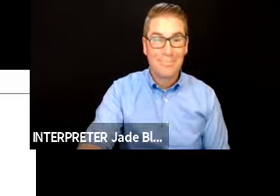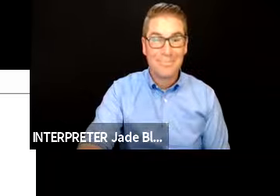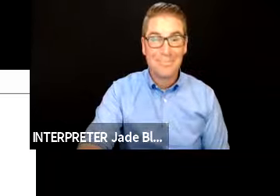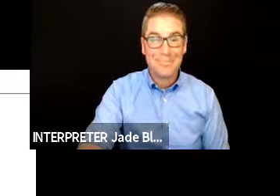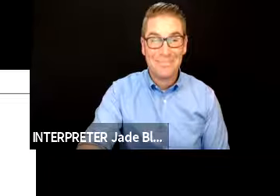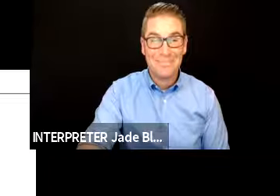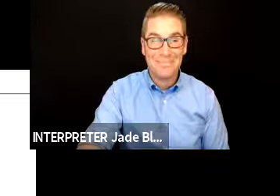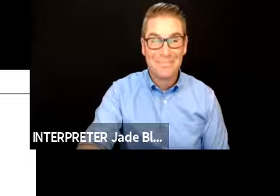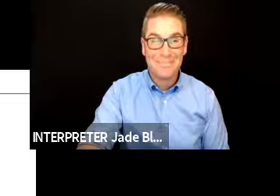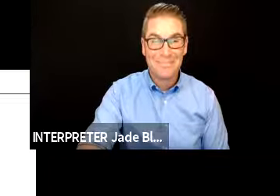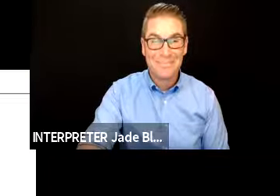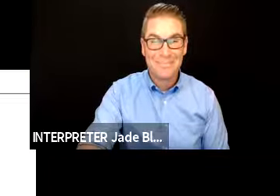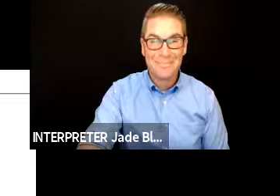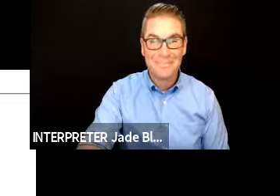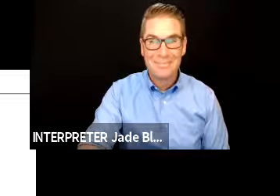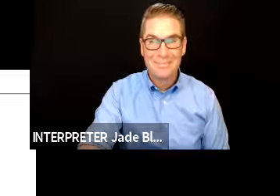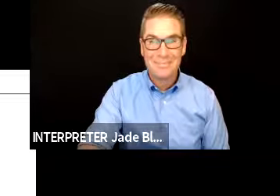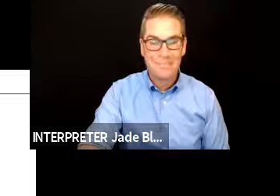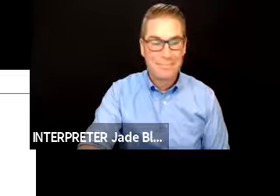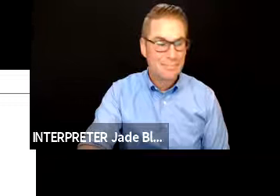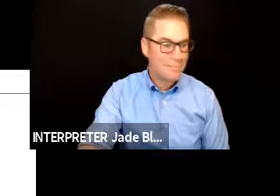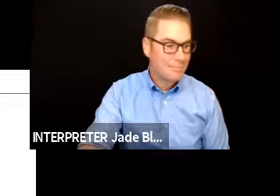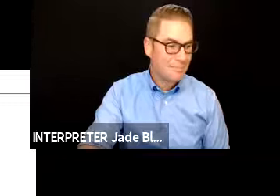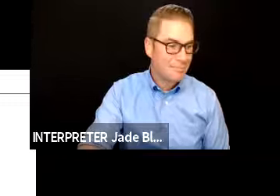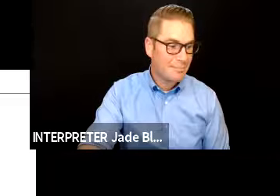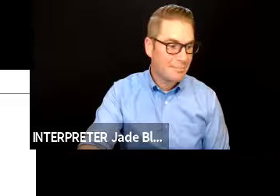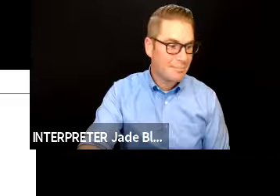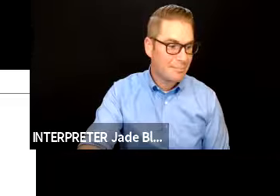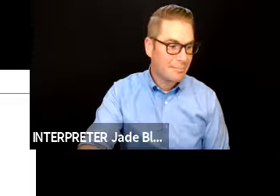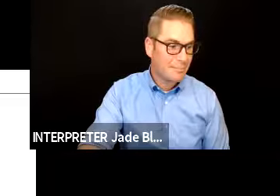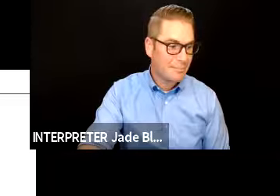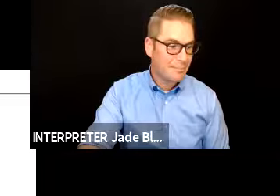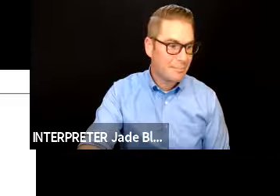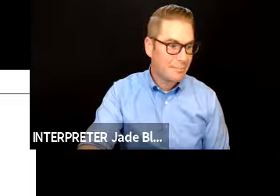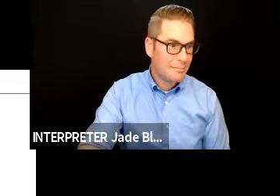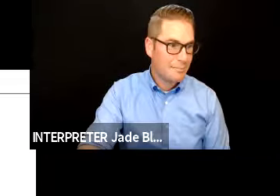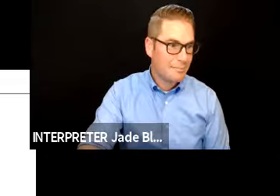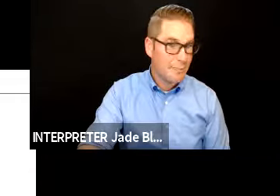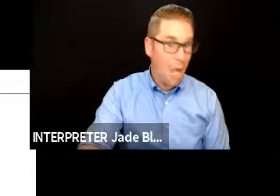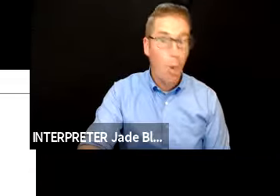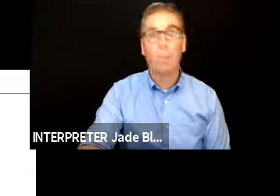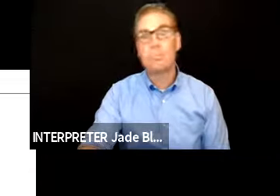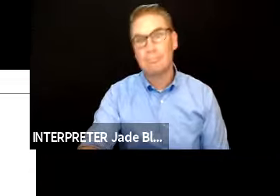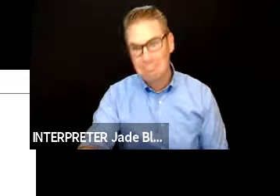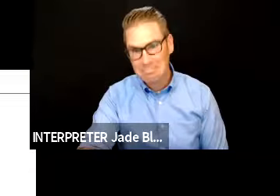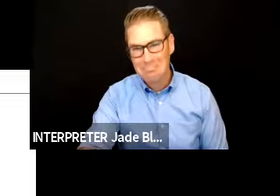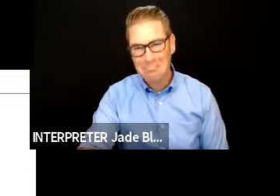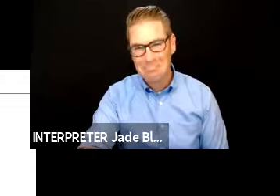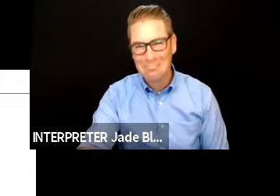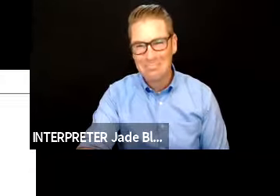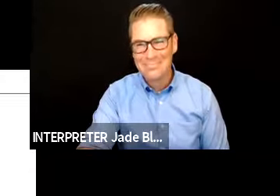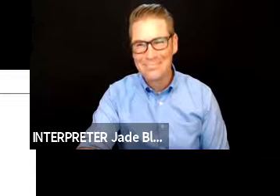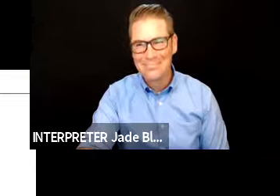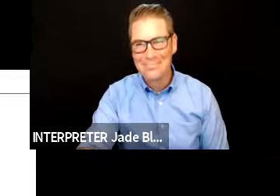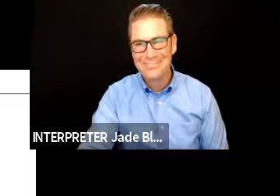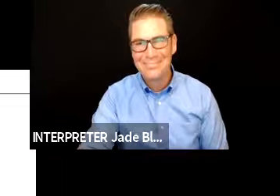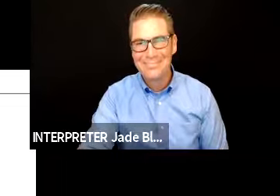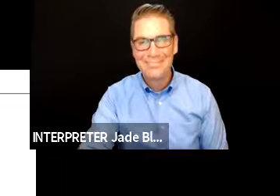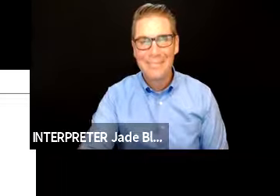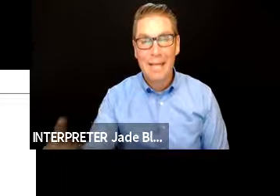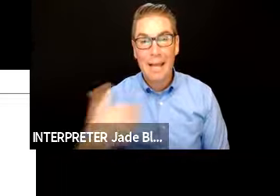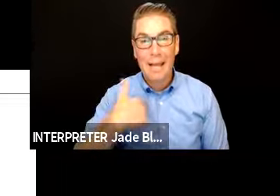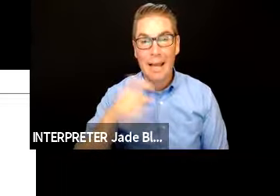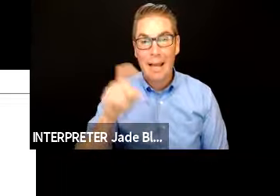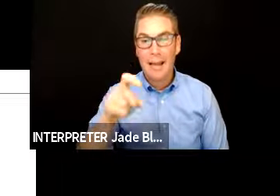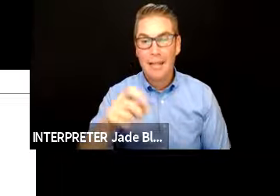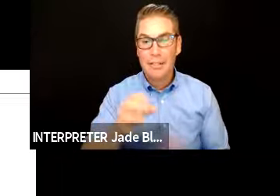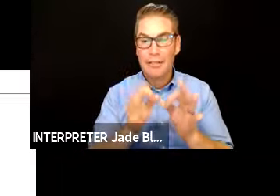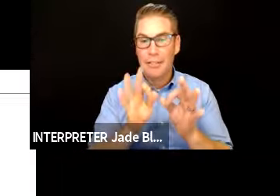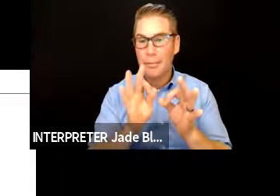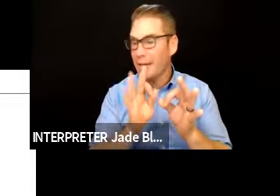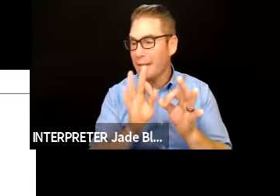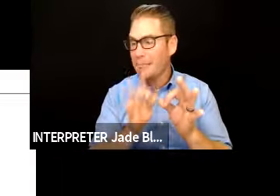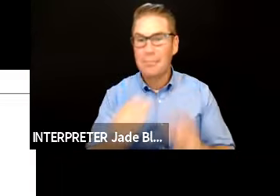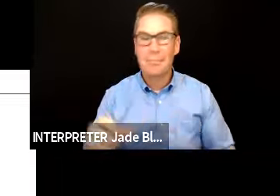That's the main room. So I'm going to share guidance for you because the break out room.